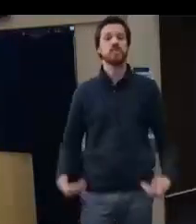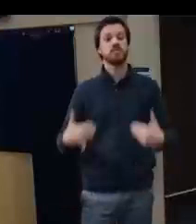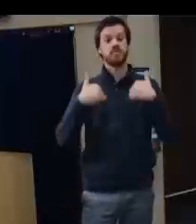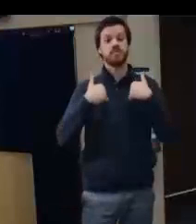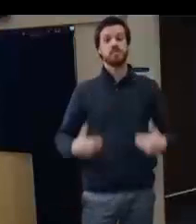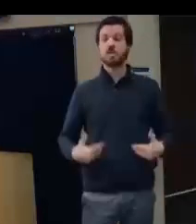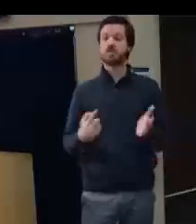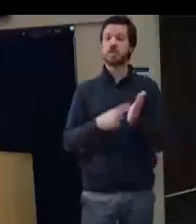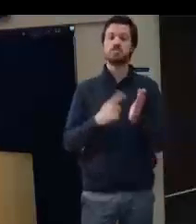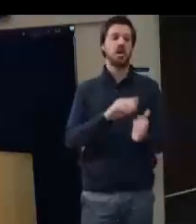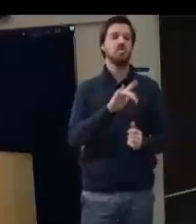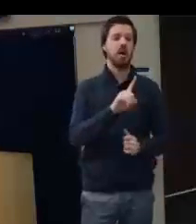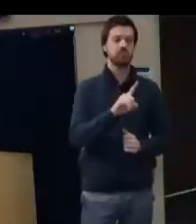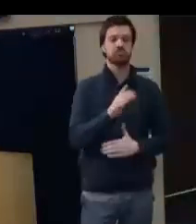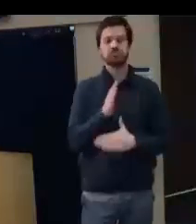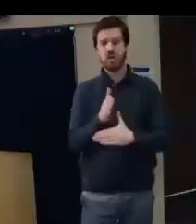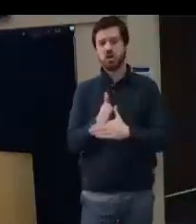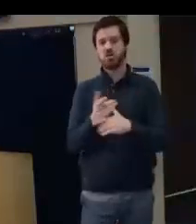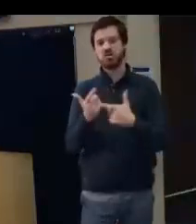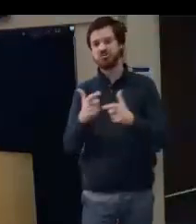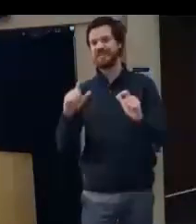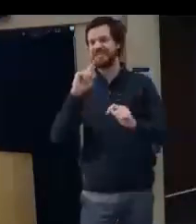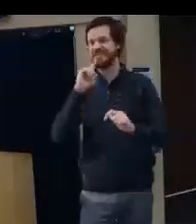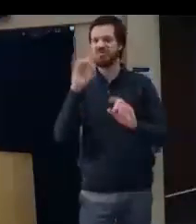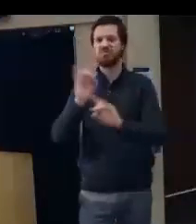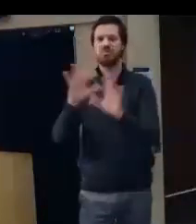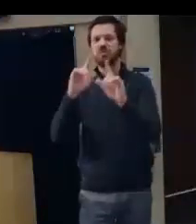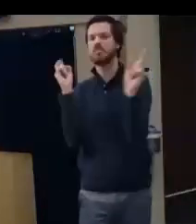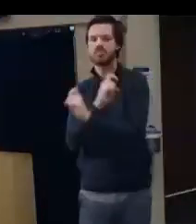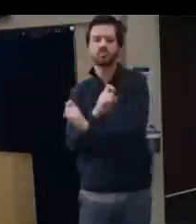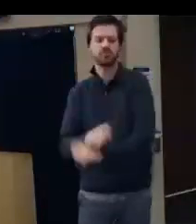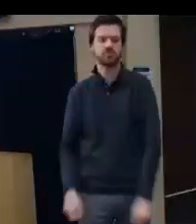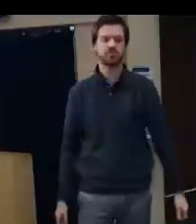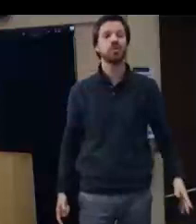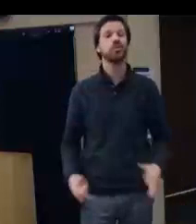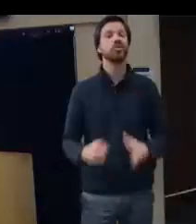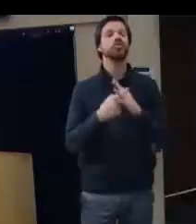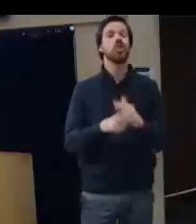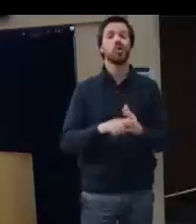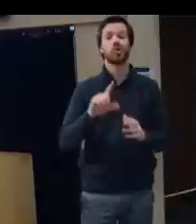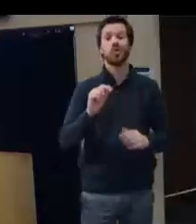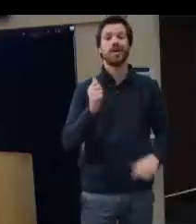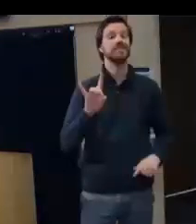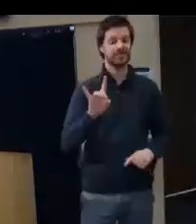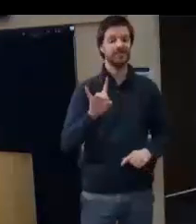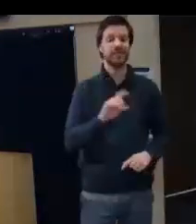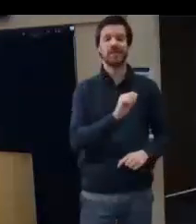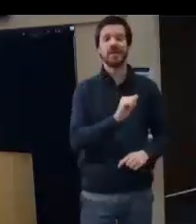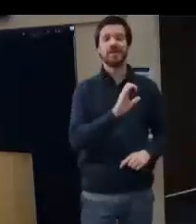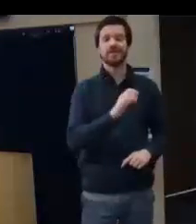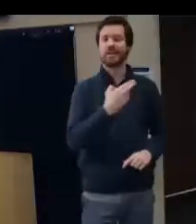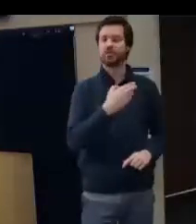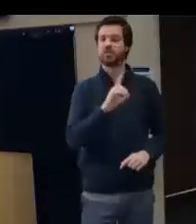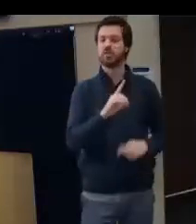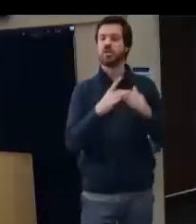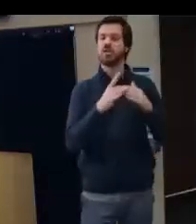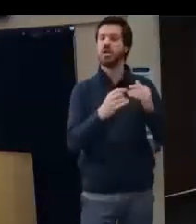from mild to moderate to Greater severe complexity uh starting with the 2018 ACD guidelines in the US